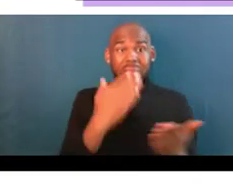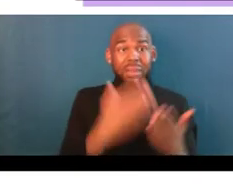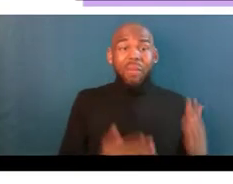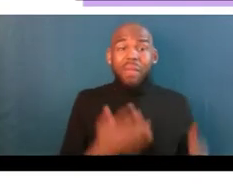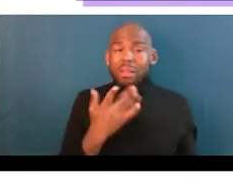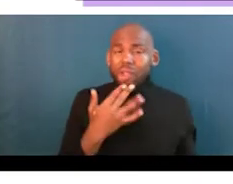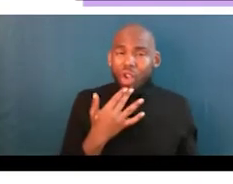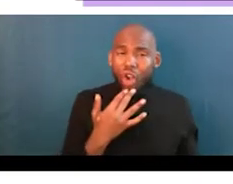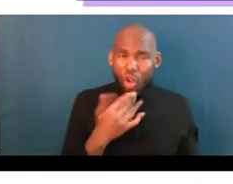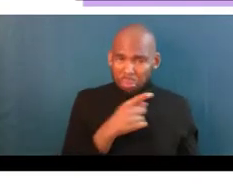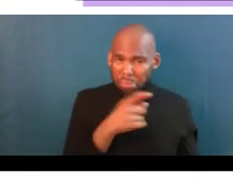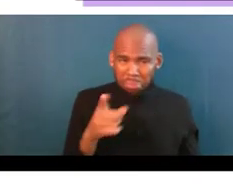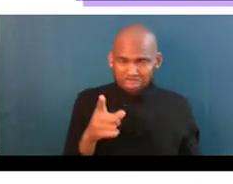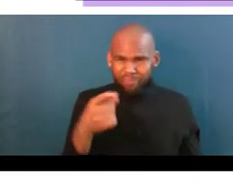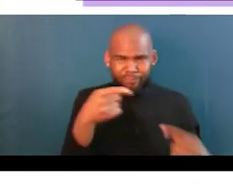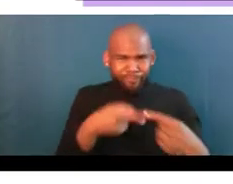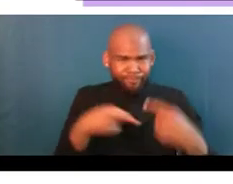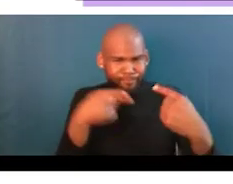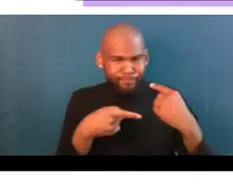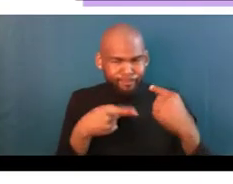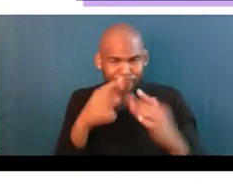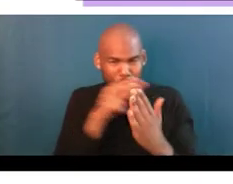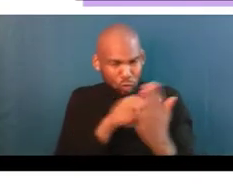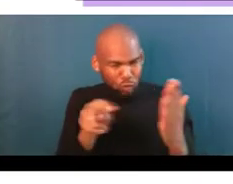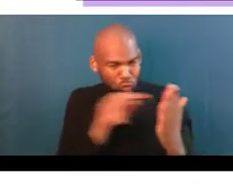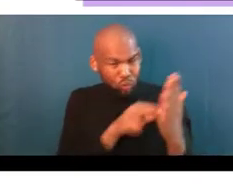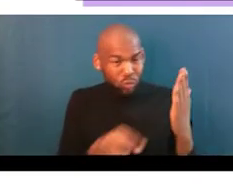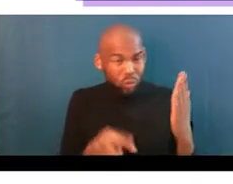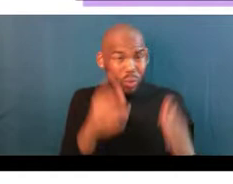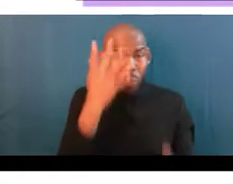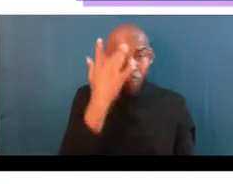these color combinations are not very readable, that is why four and a half to one is the